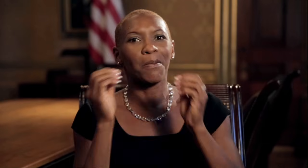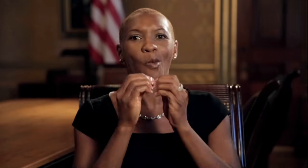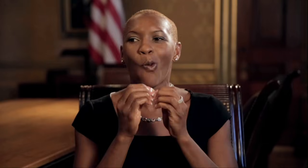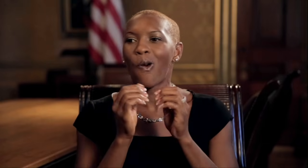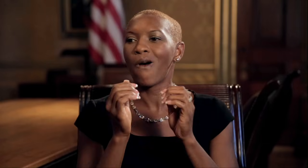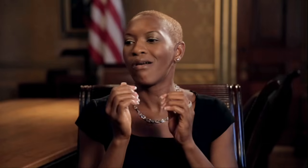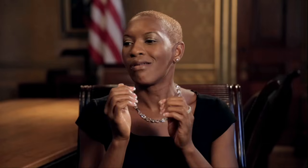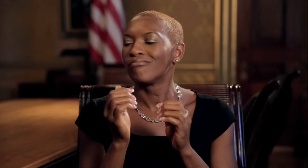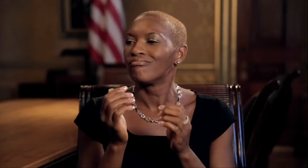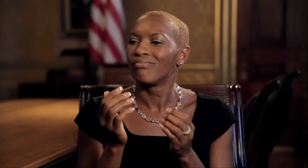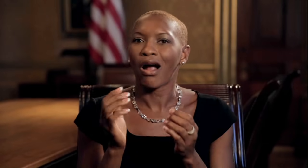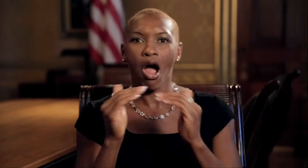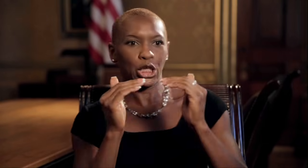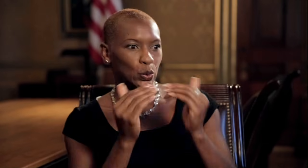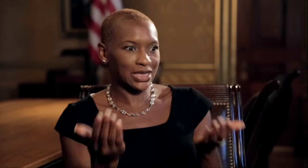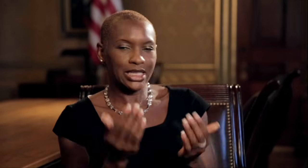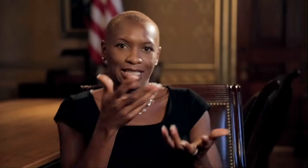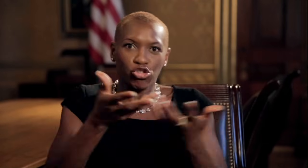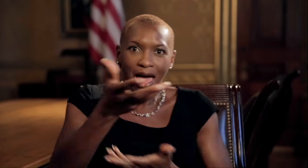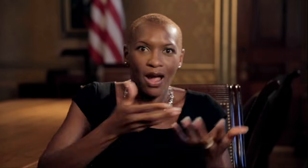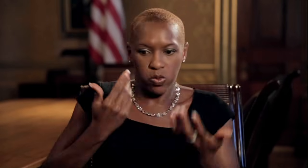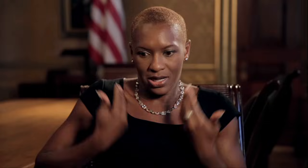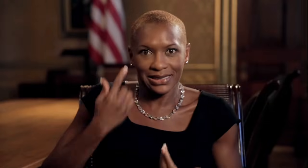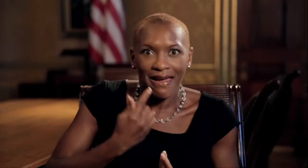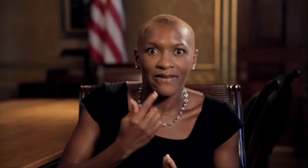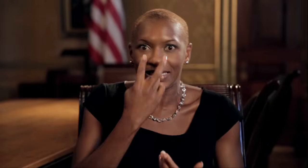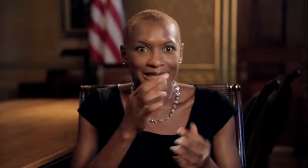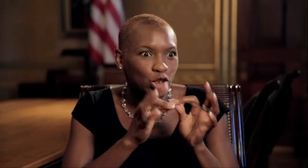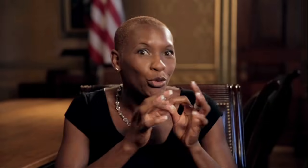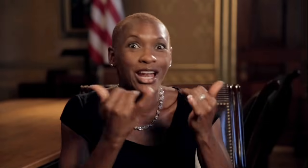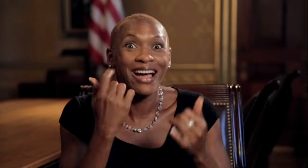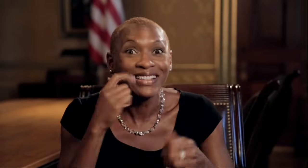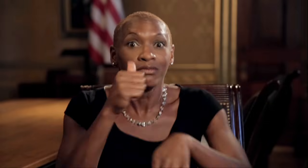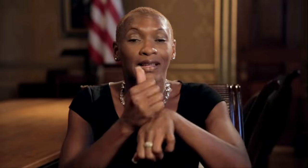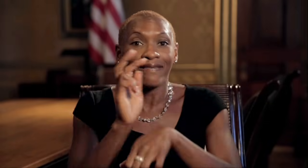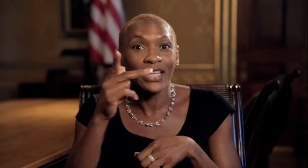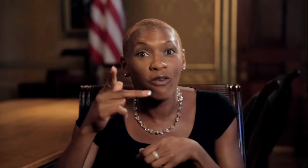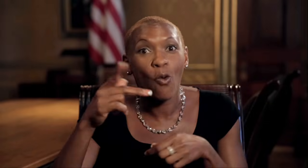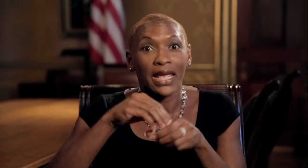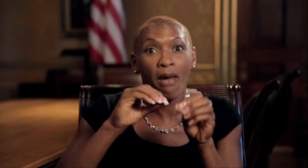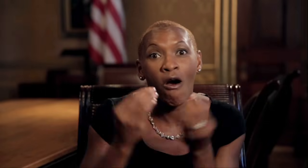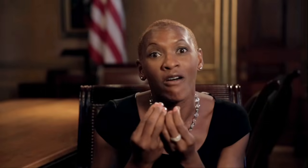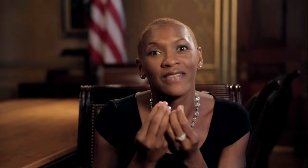the more colleagues that I interact with-- they see a deaf person, an interpreter, my videophone in the office--